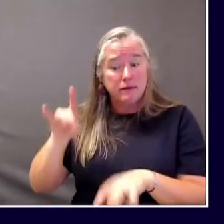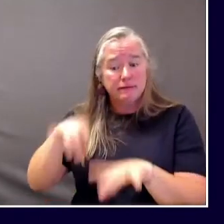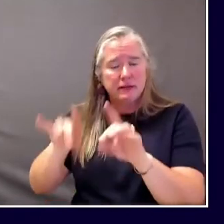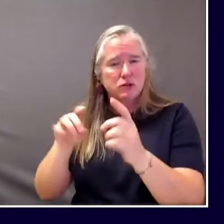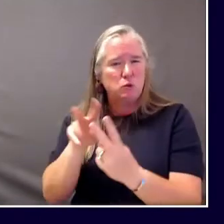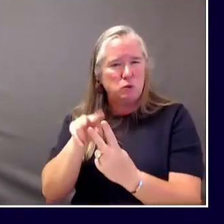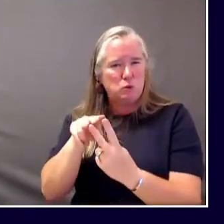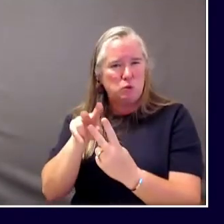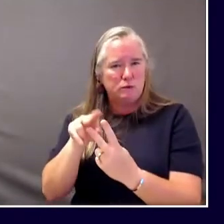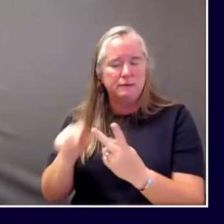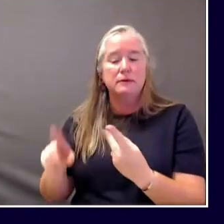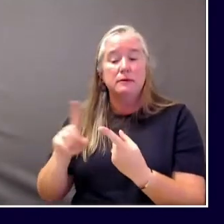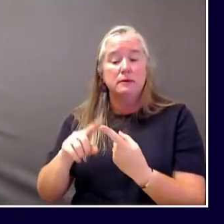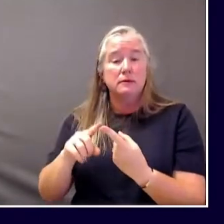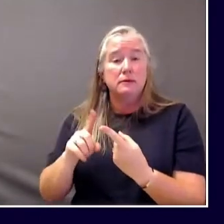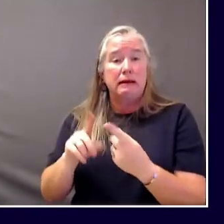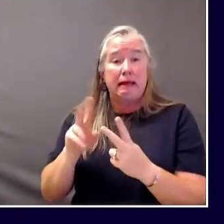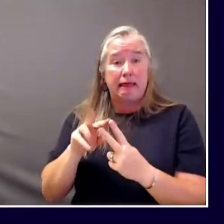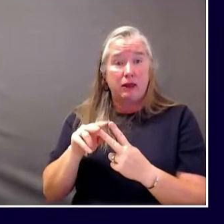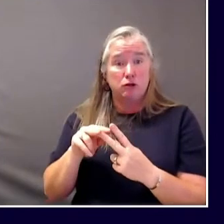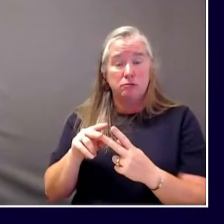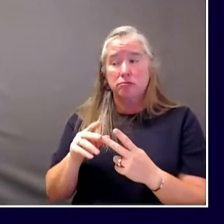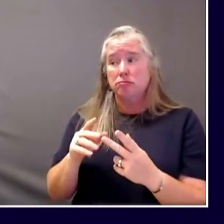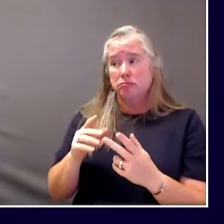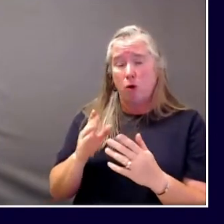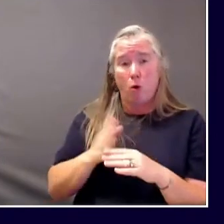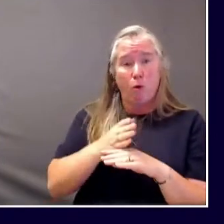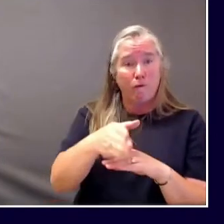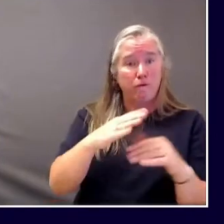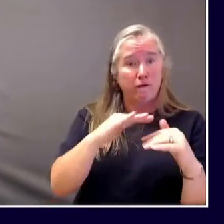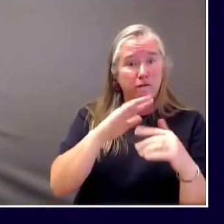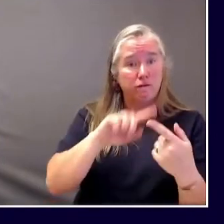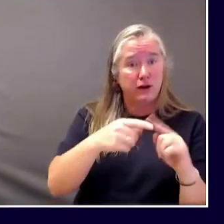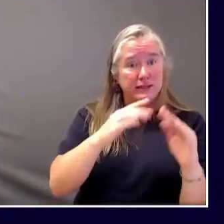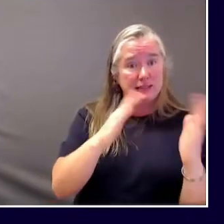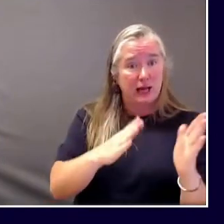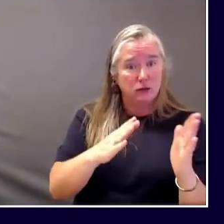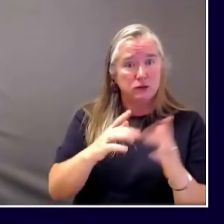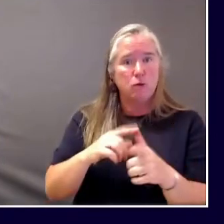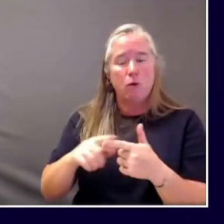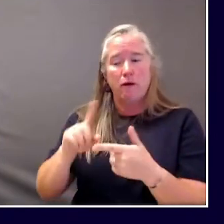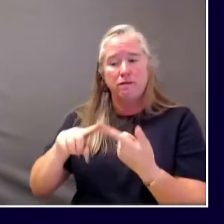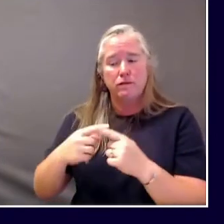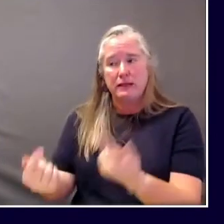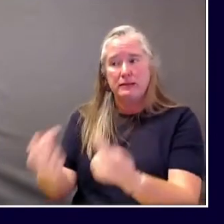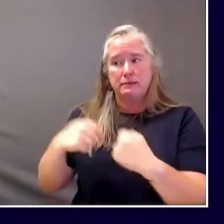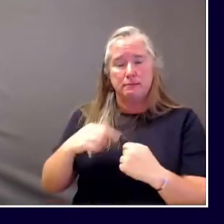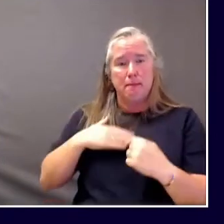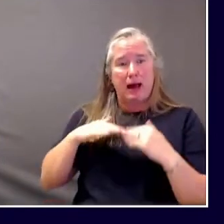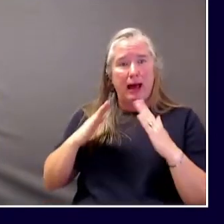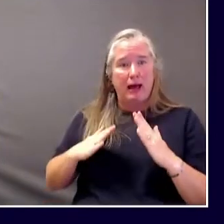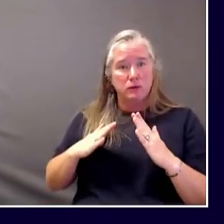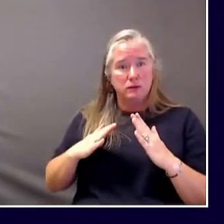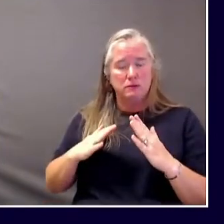transmission is in small household gatherings friends